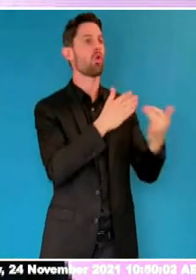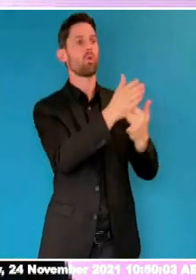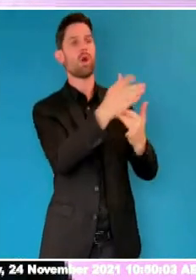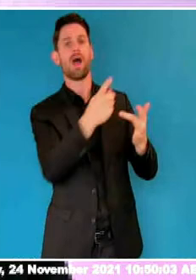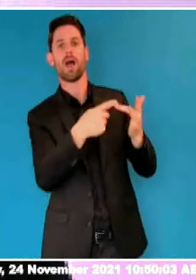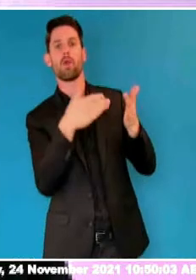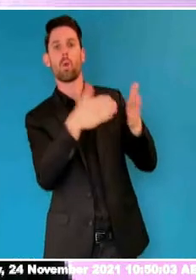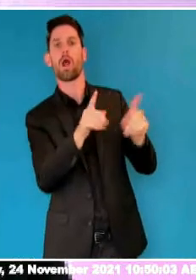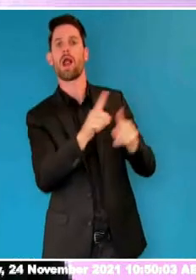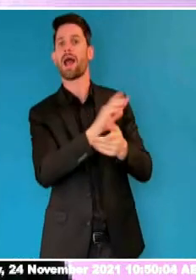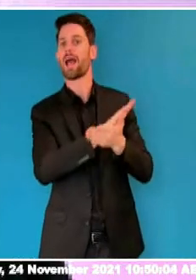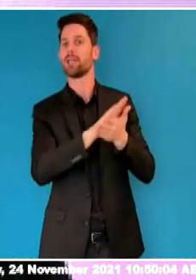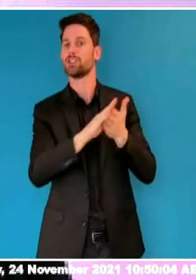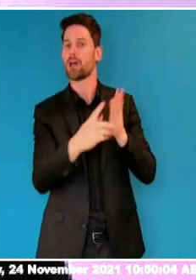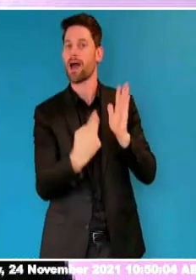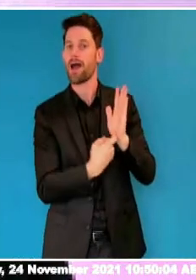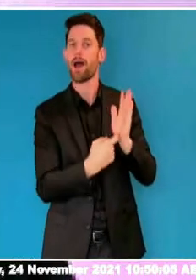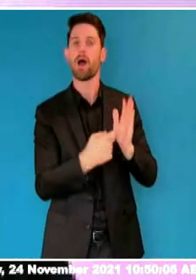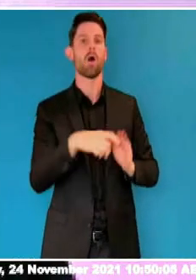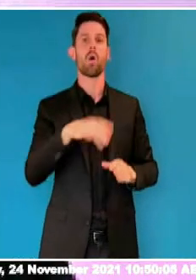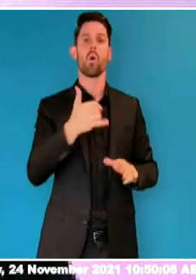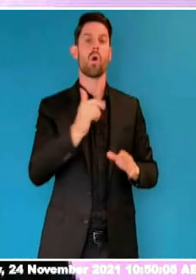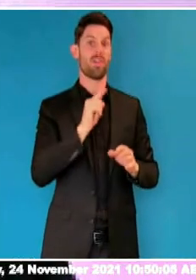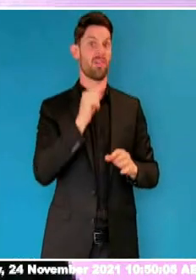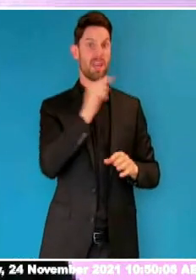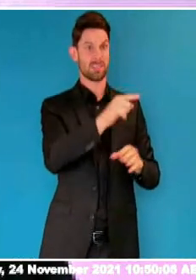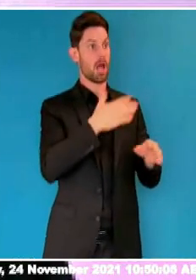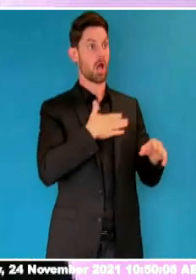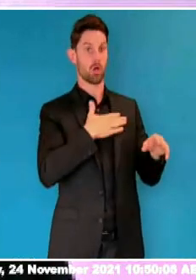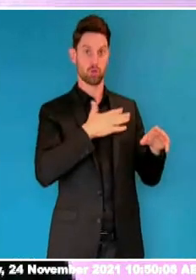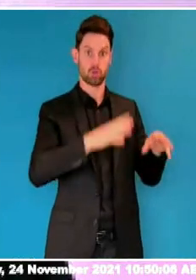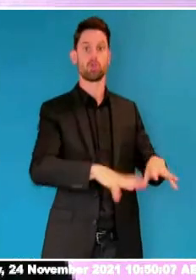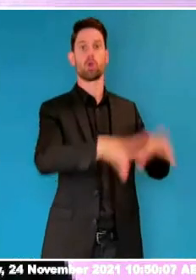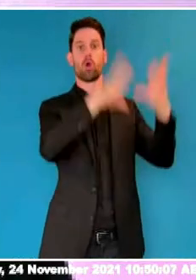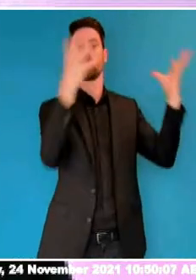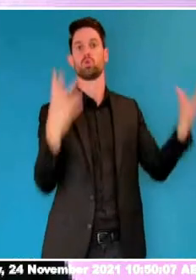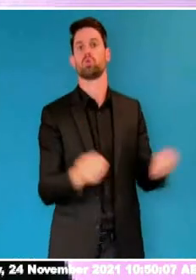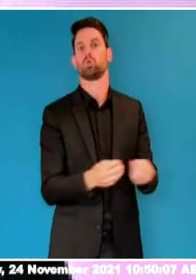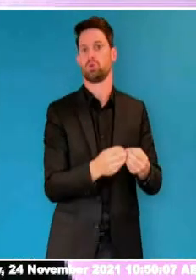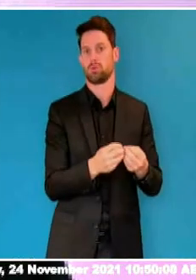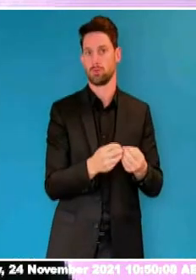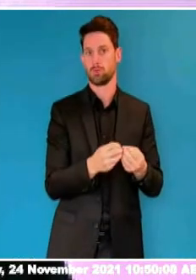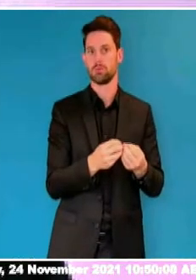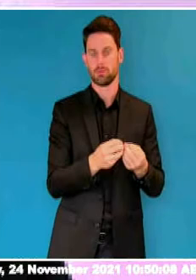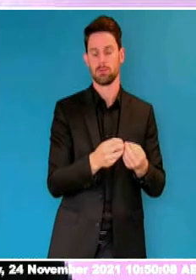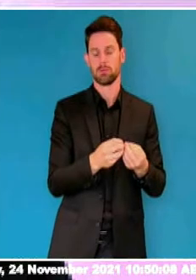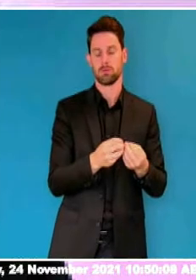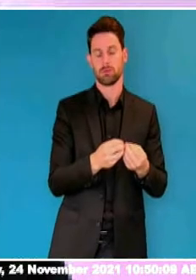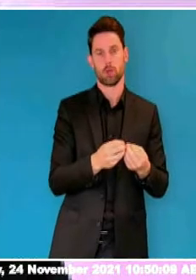HR business partners or requests or things like that, that's what that cost relates to